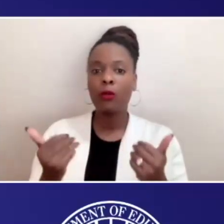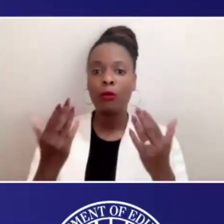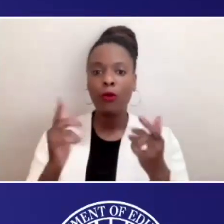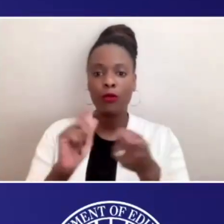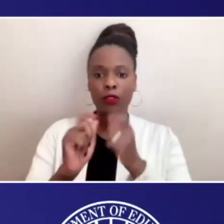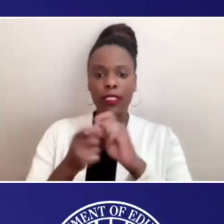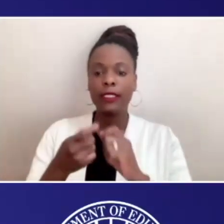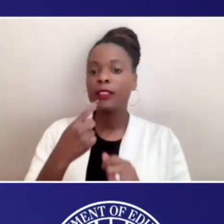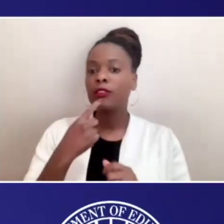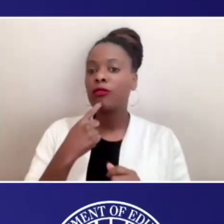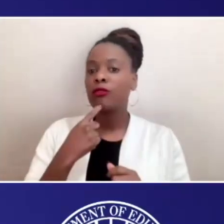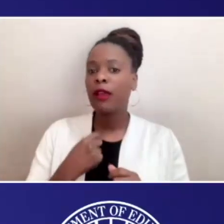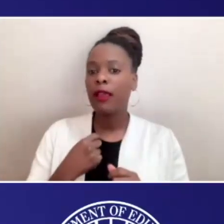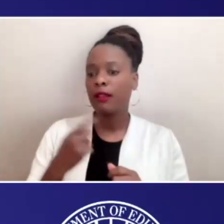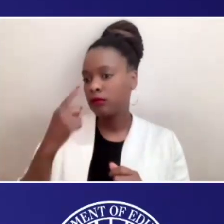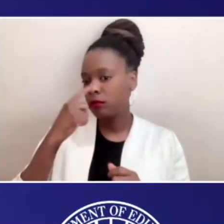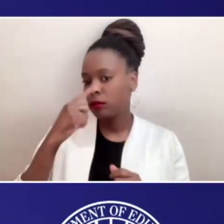So if we could get 685.102 up on the